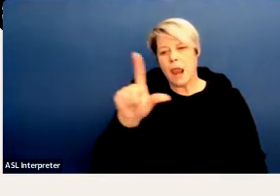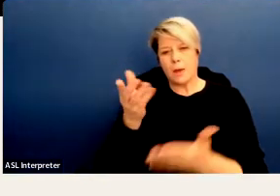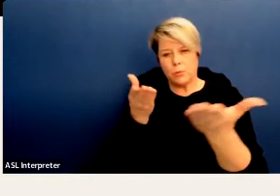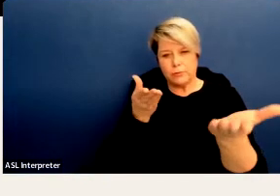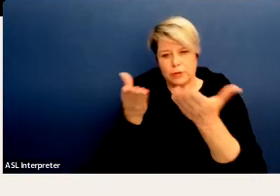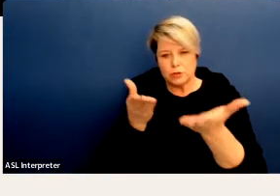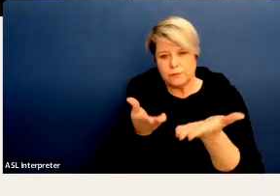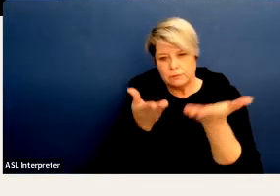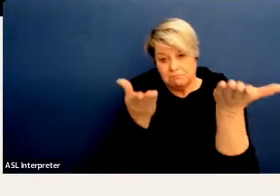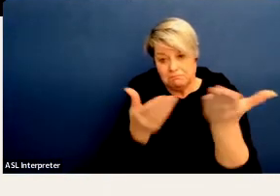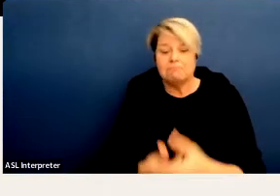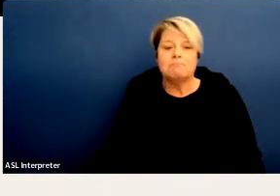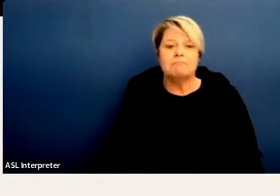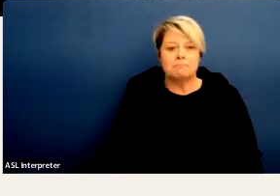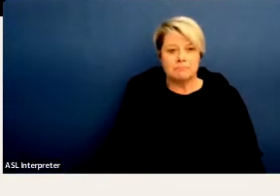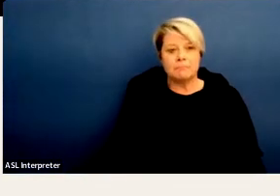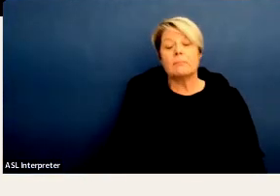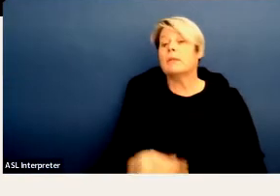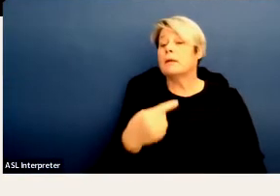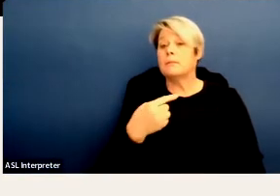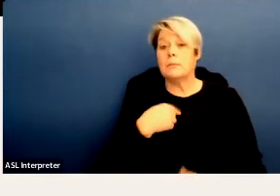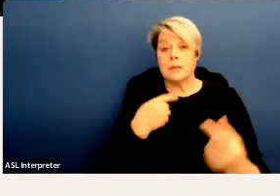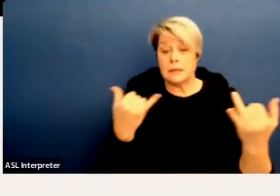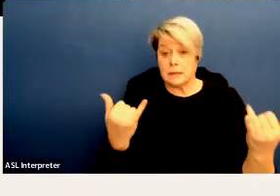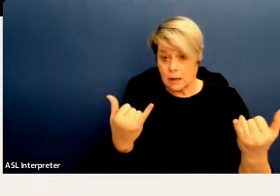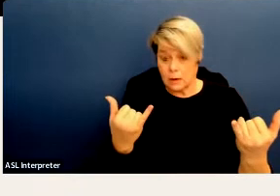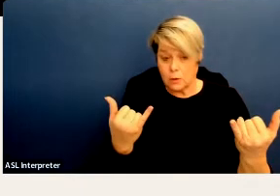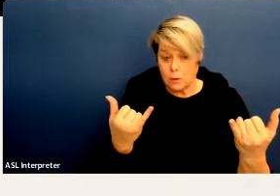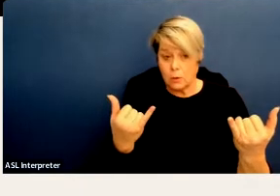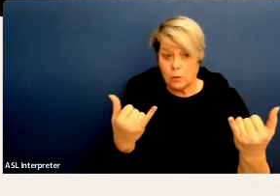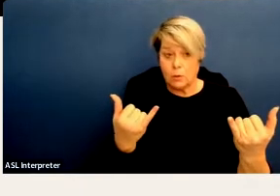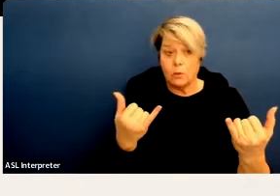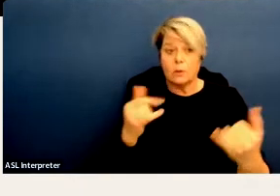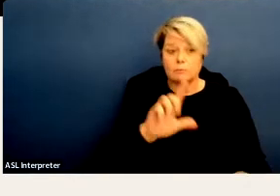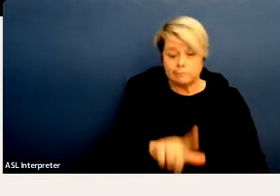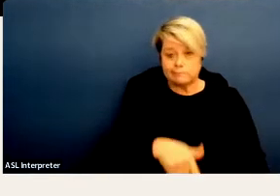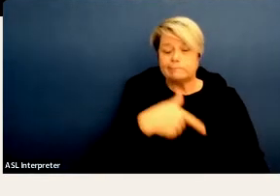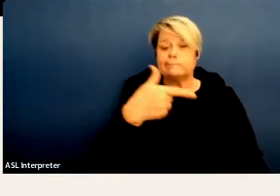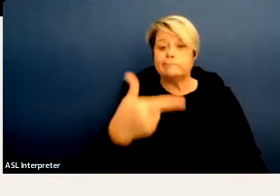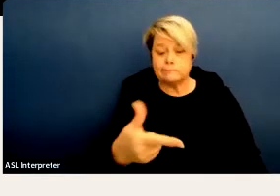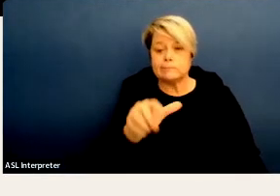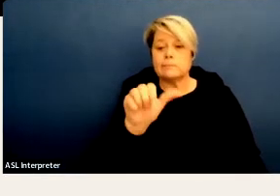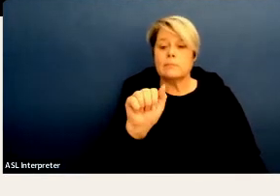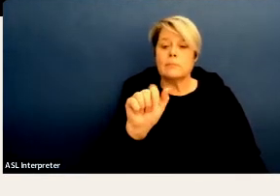to go. Just think of it as a service that the library is providing perhaps. So what I'm going to